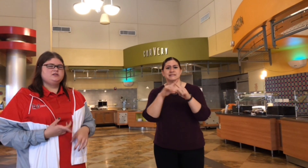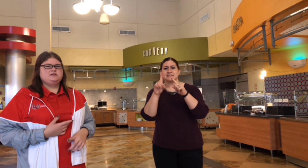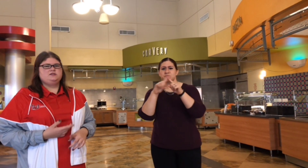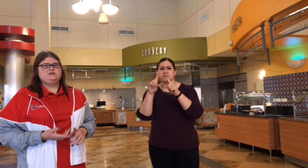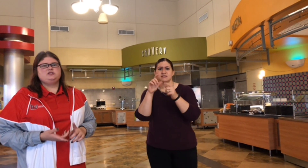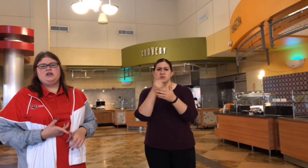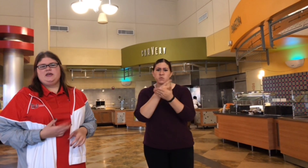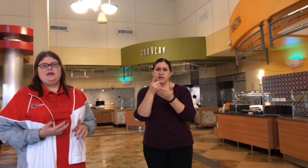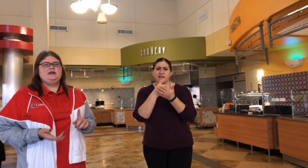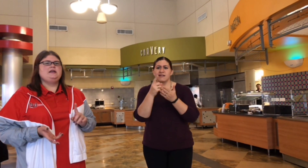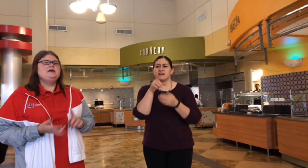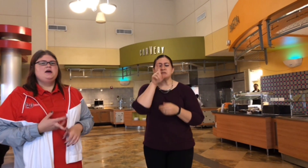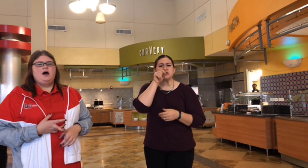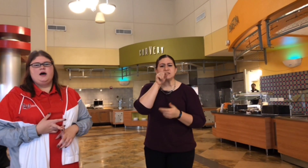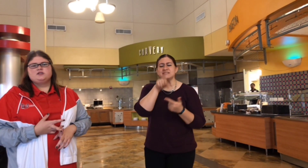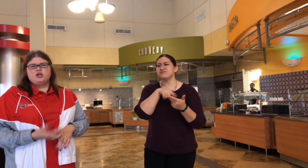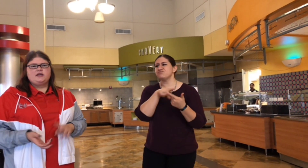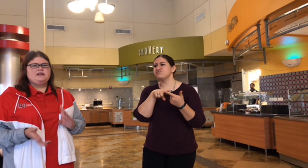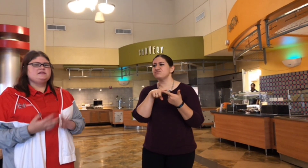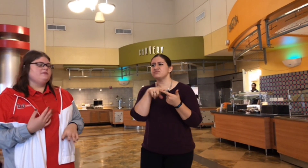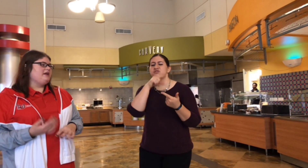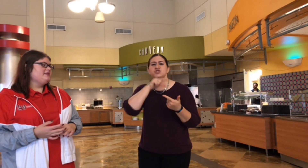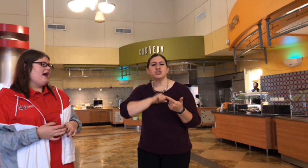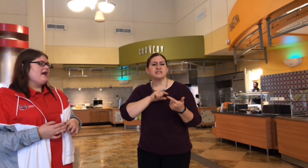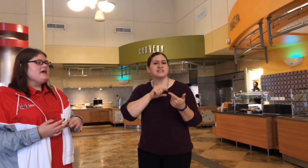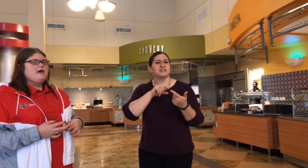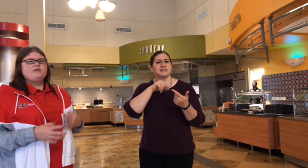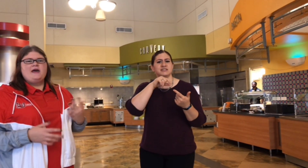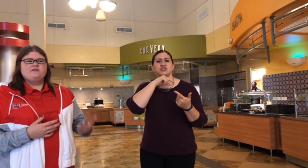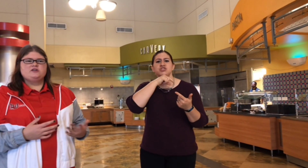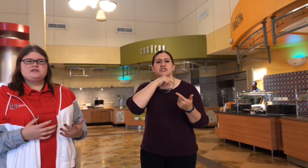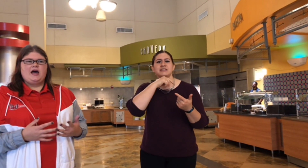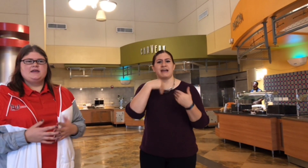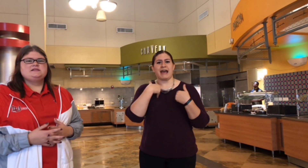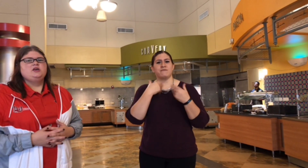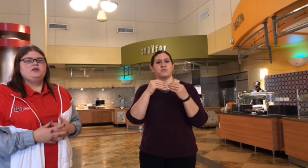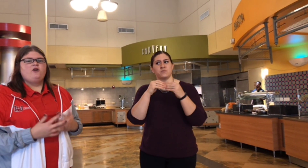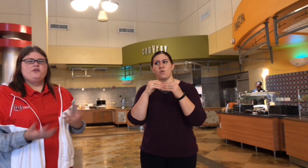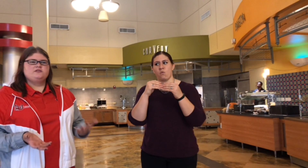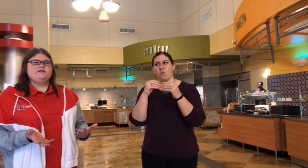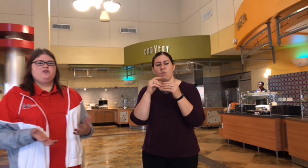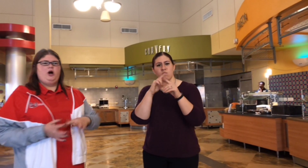You have a carvery of the week whether it's chicken, turkey, something like that with heavier sides. You have all those